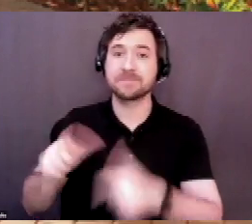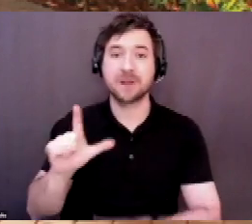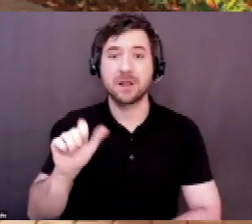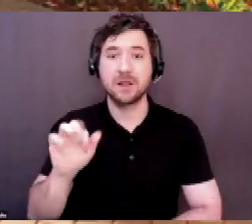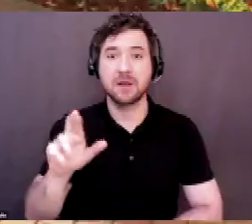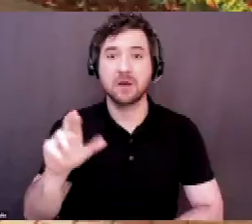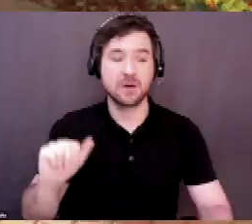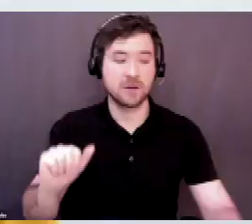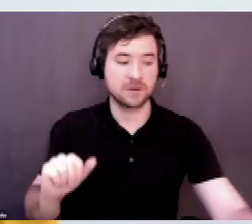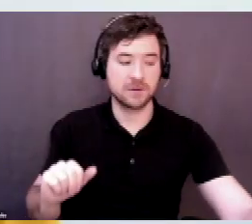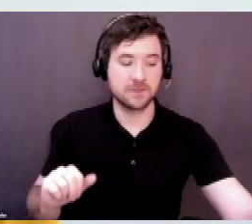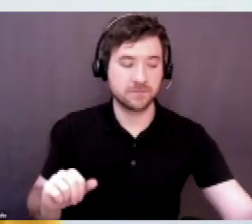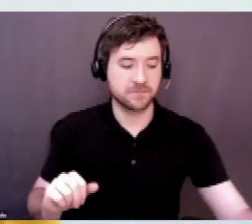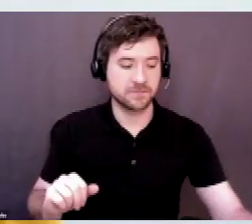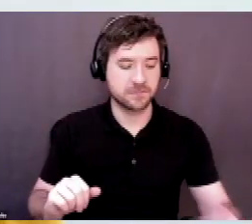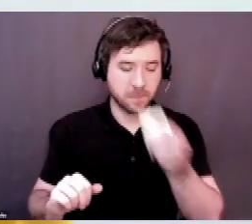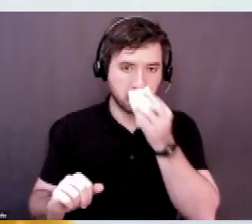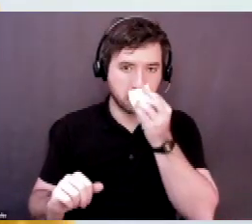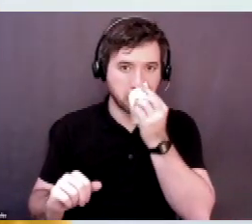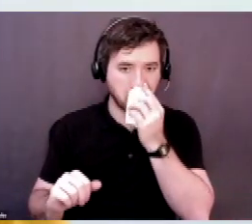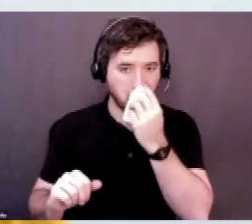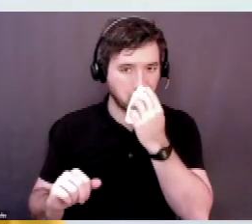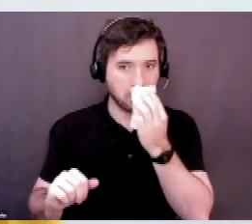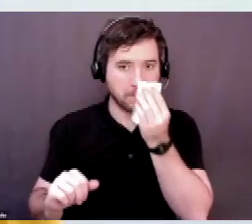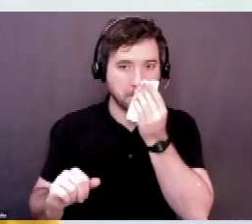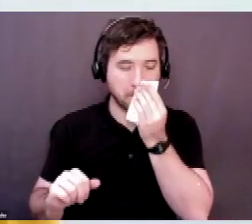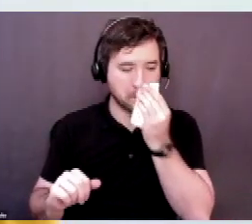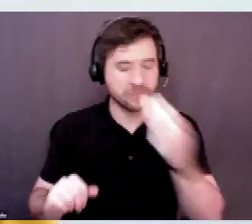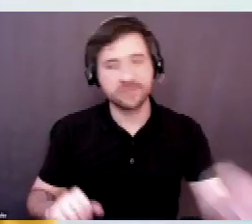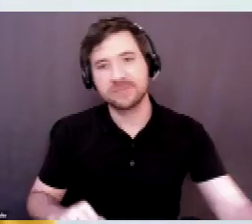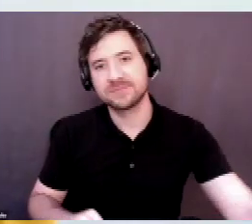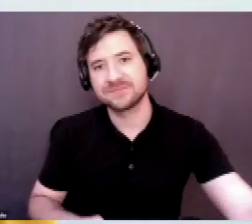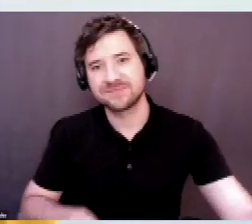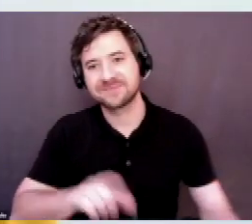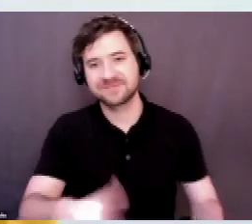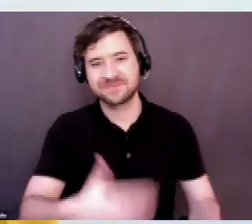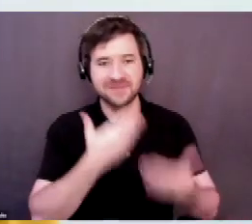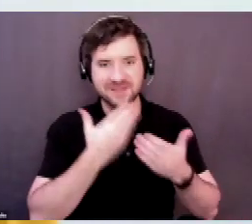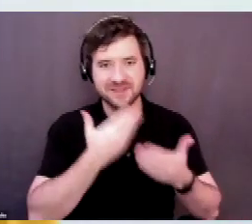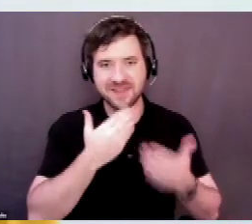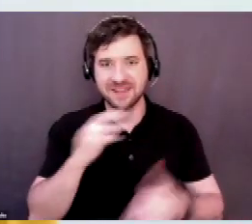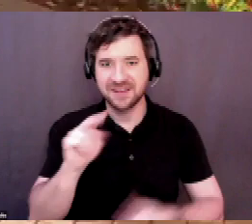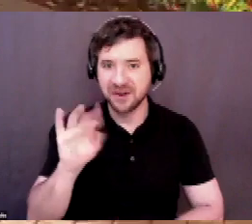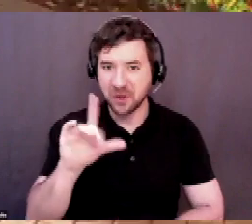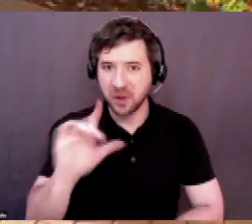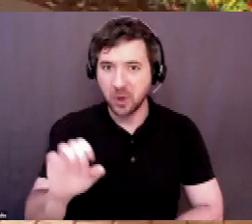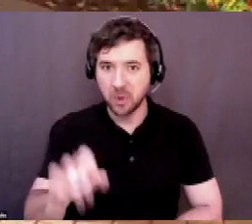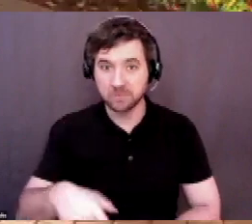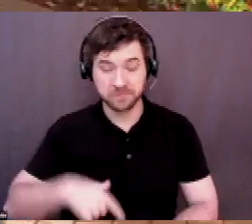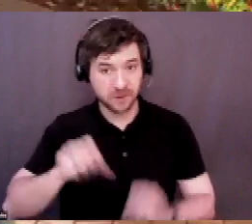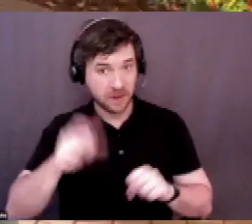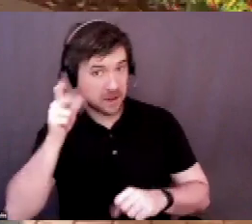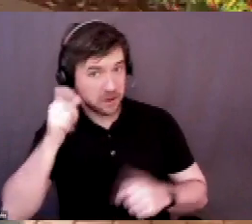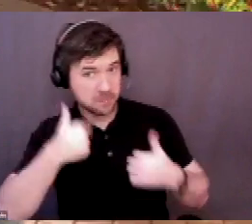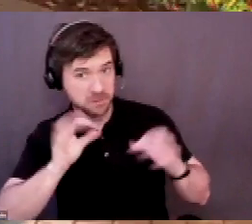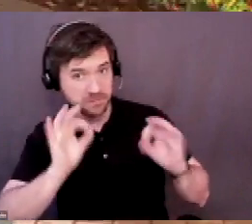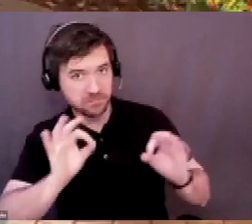Thank you, Nicole. Just doing a little sound check. Can you hear me okay You're good. Ok terrific. Well, I just